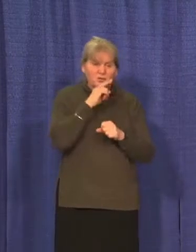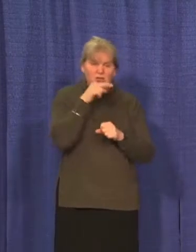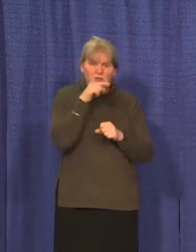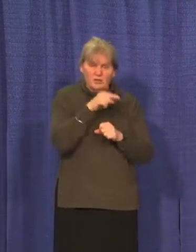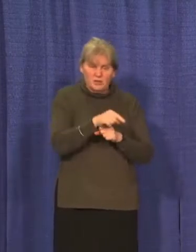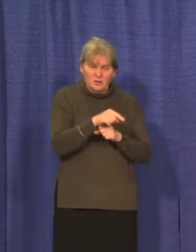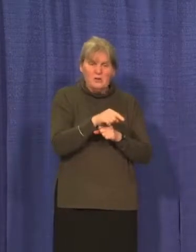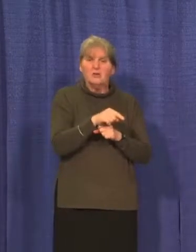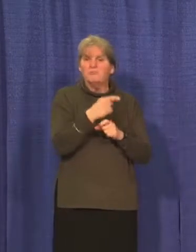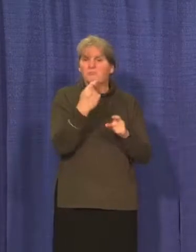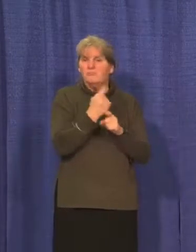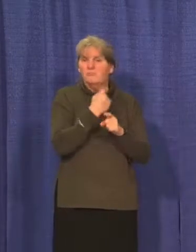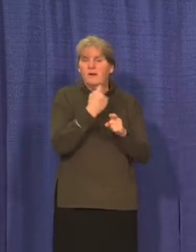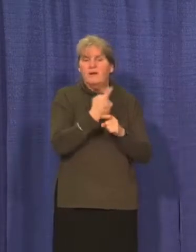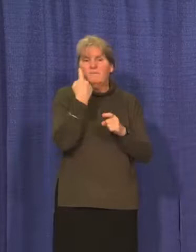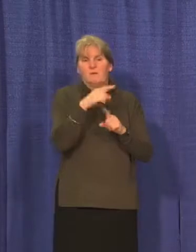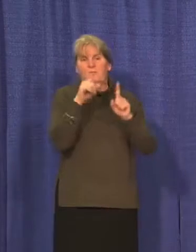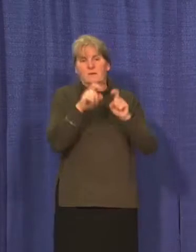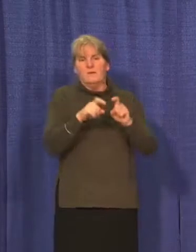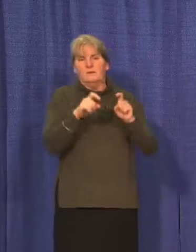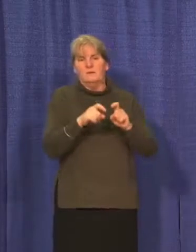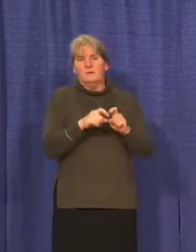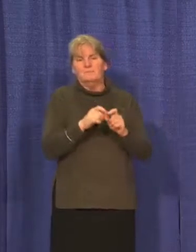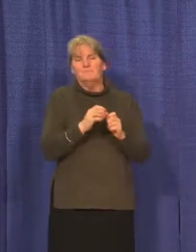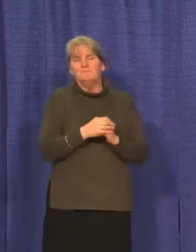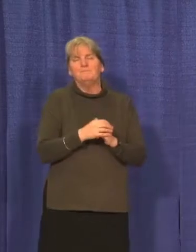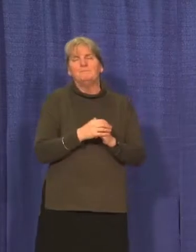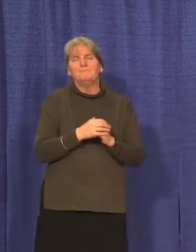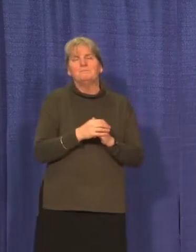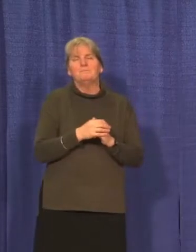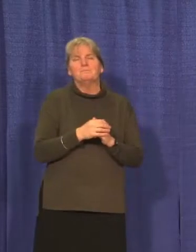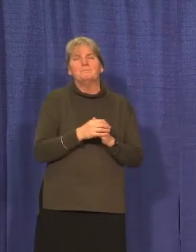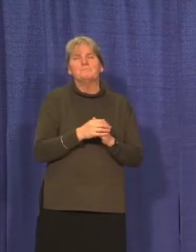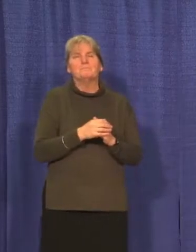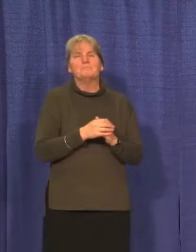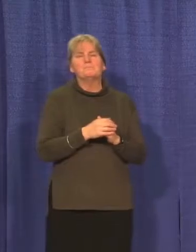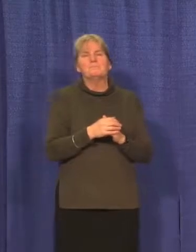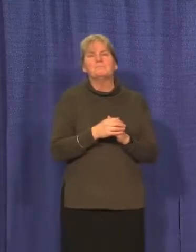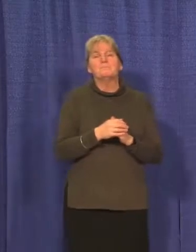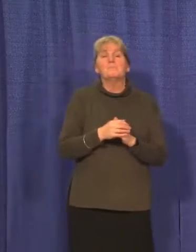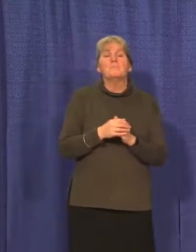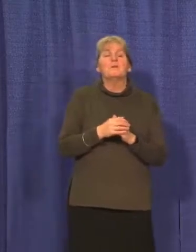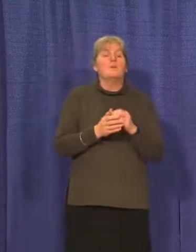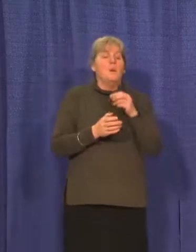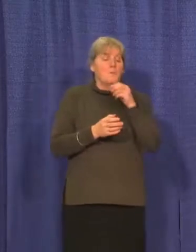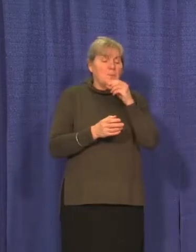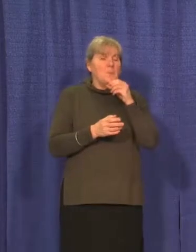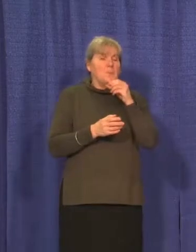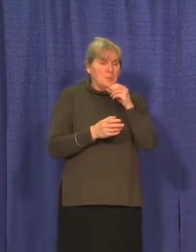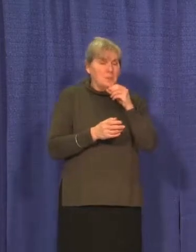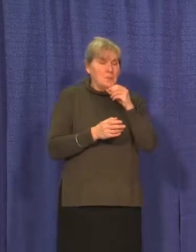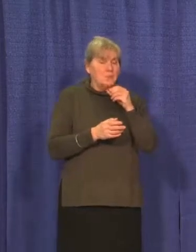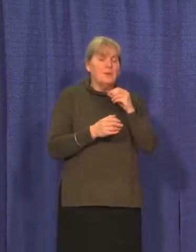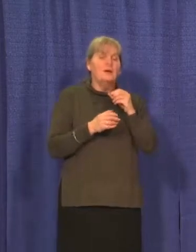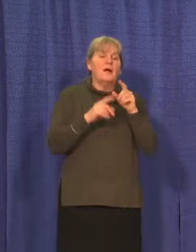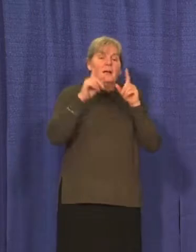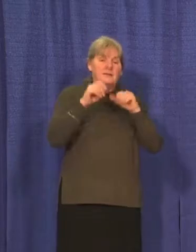sample is viable for testing. To ensure that the results are accurate, we will be sending all